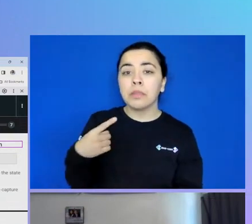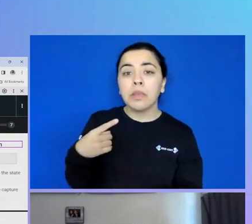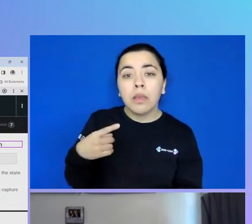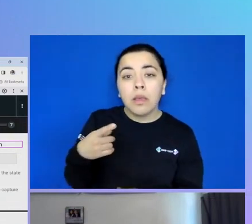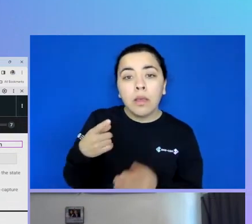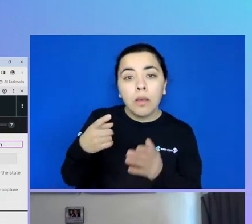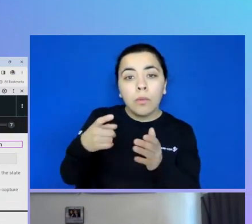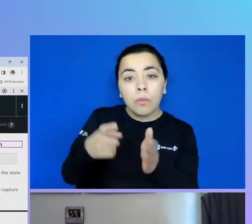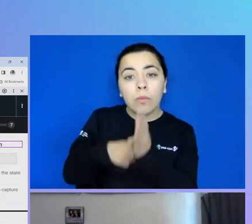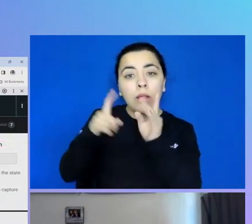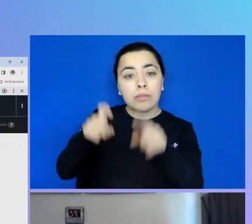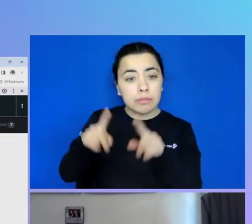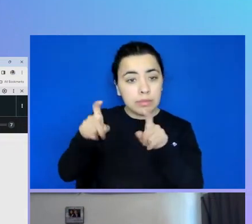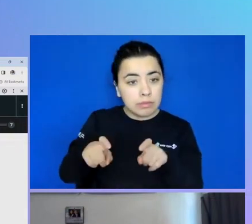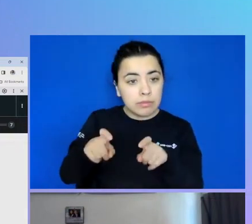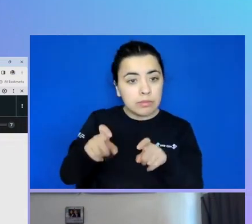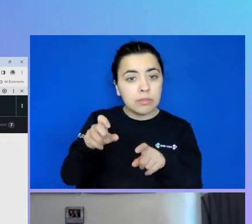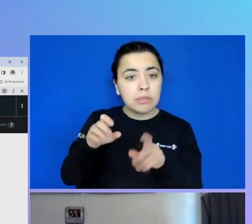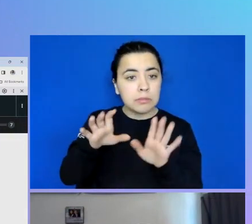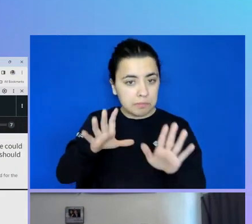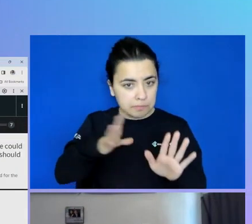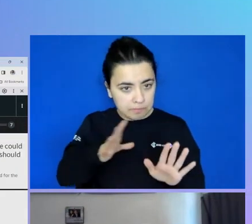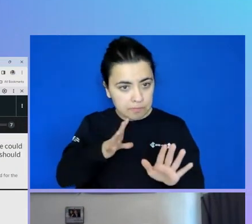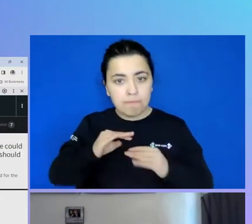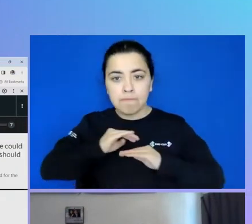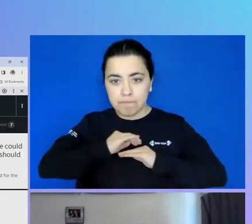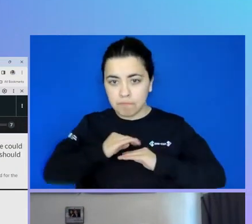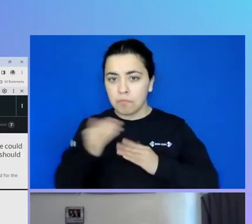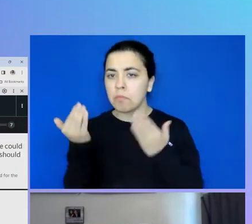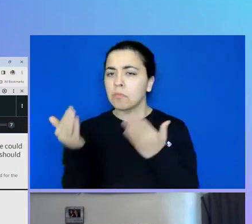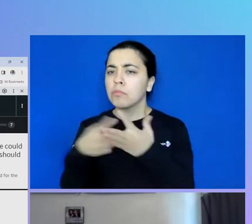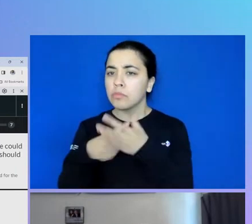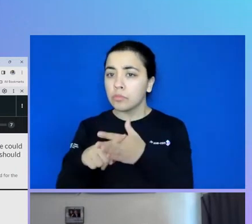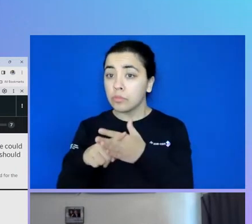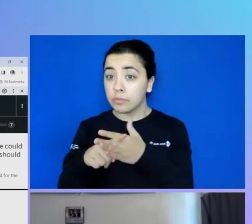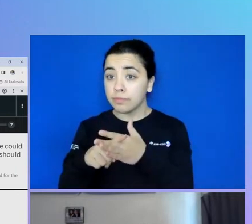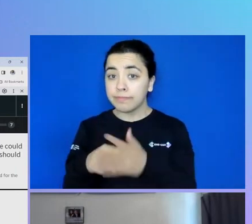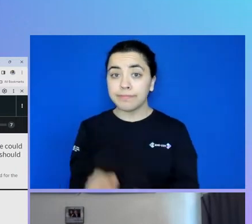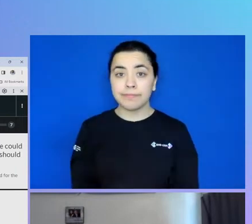which I'm happy with. So let's start. It's highlighted a few